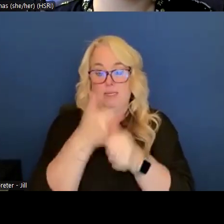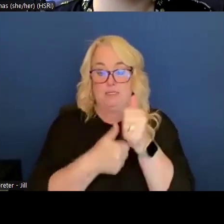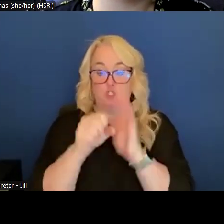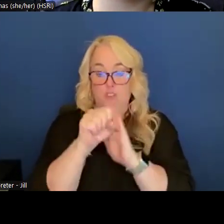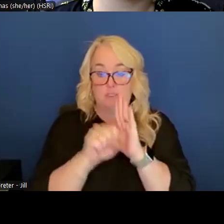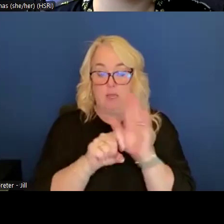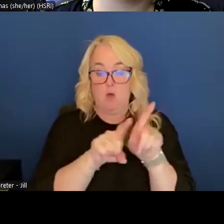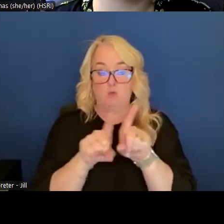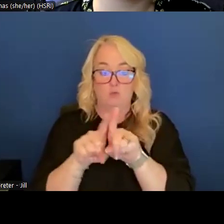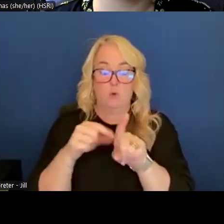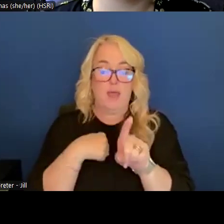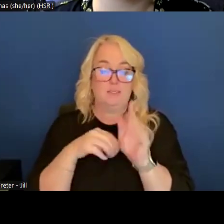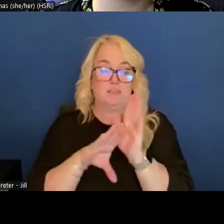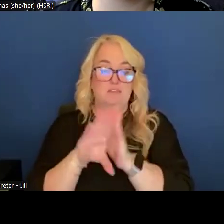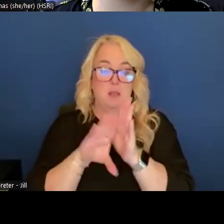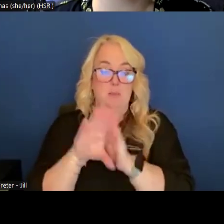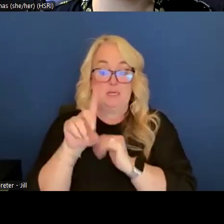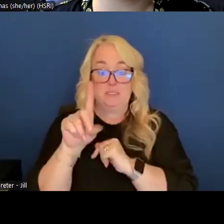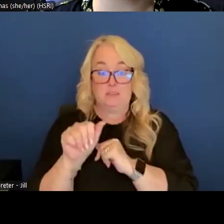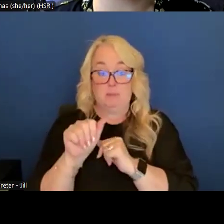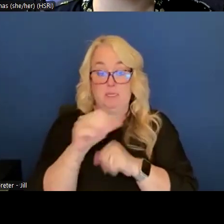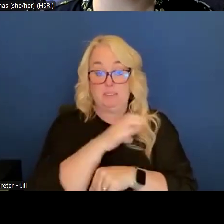Developmental Disabilities Council. These three